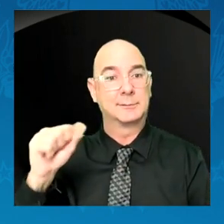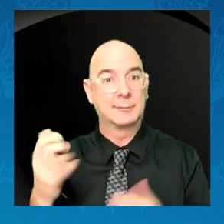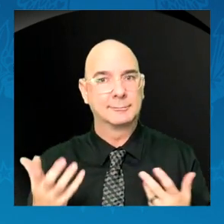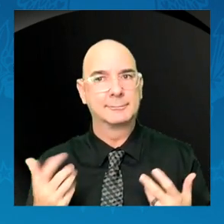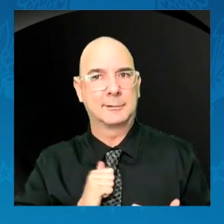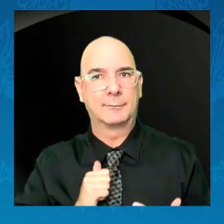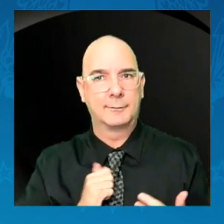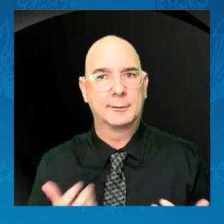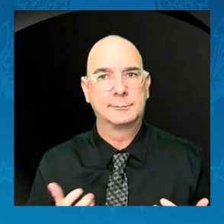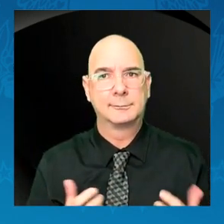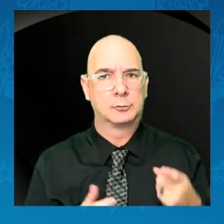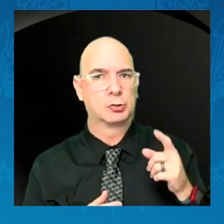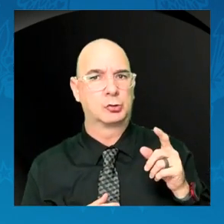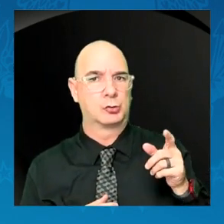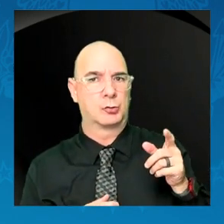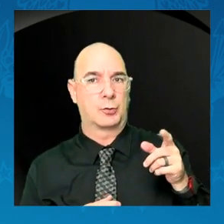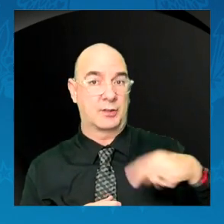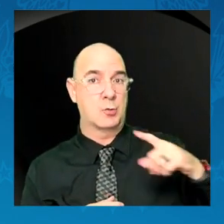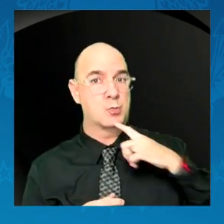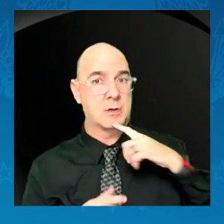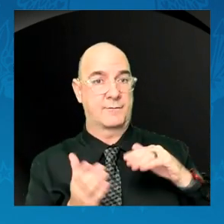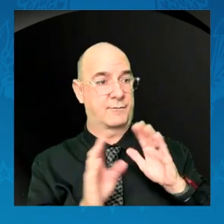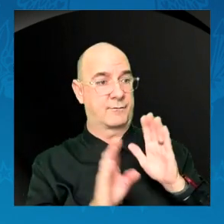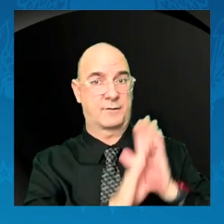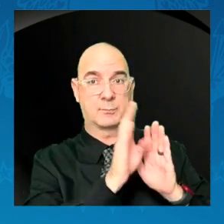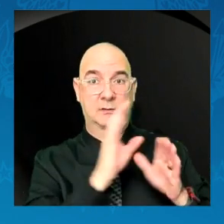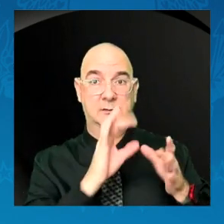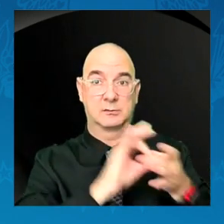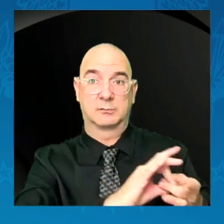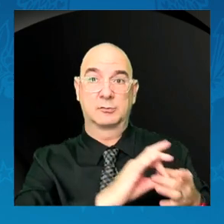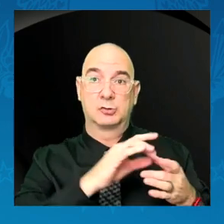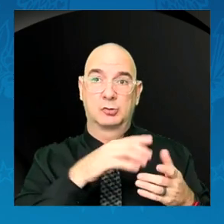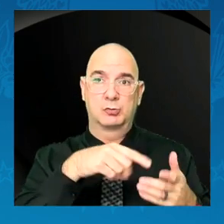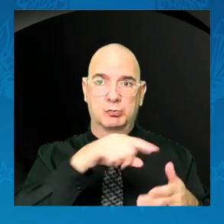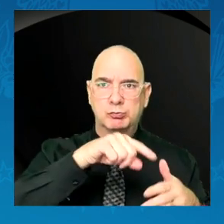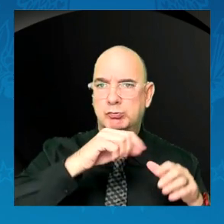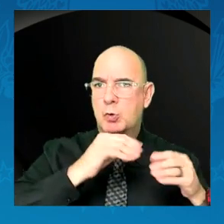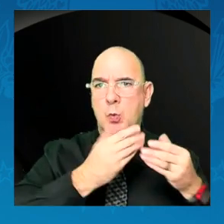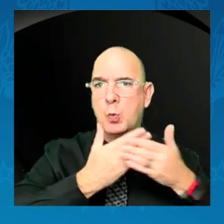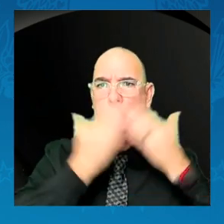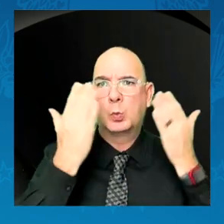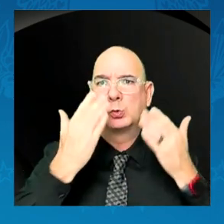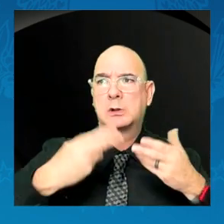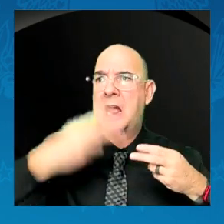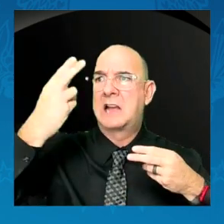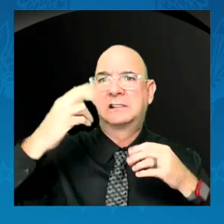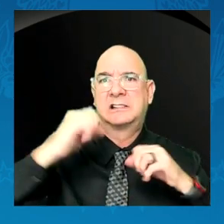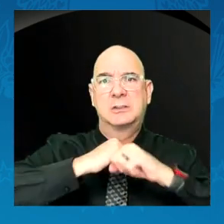to allow students without clearances to experience space development firsthand and have the option of choosing in a row